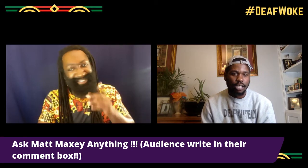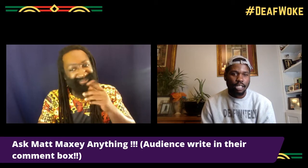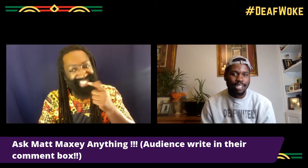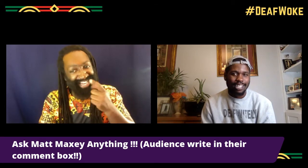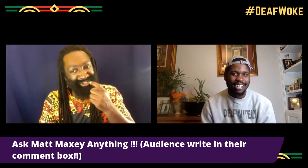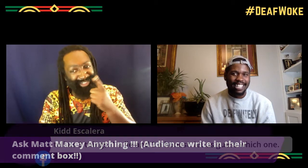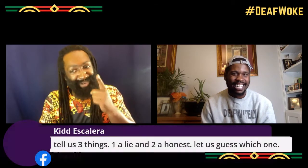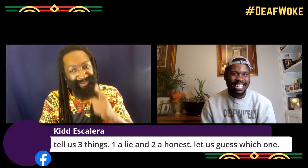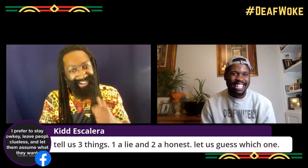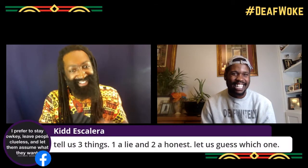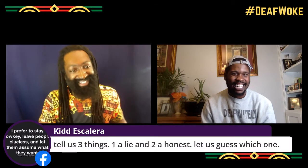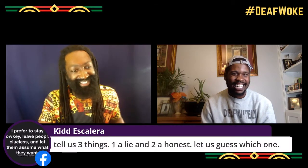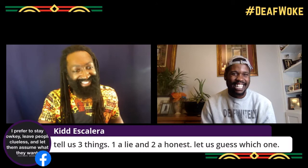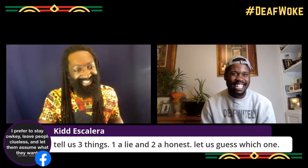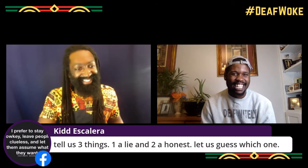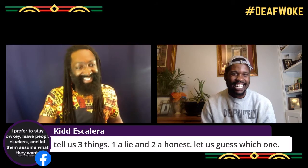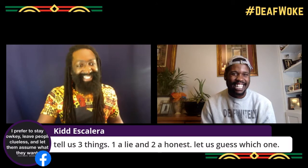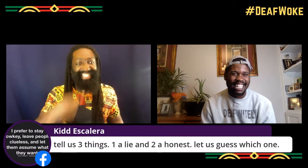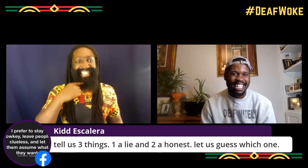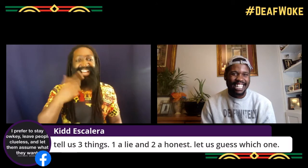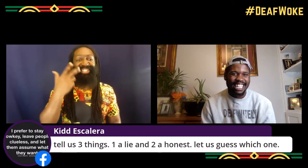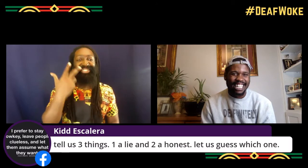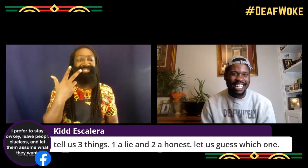So another person says, one more.